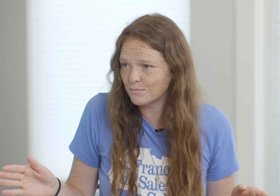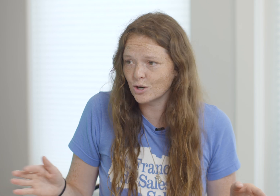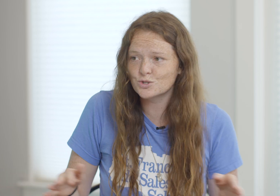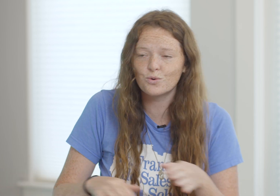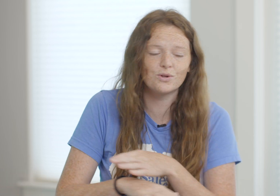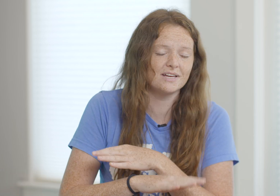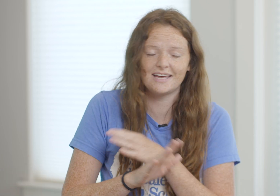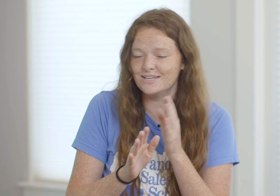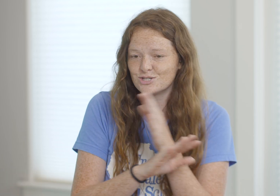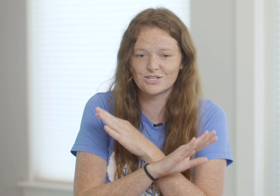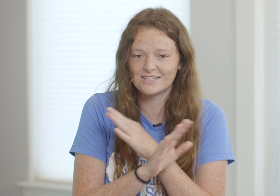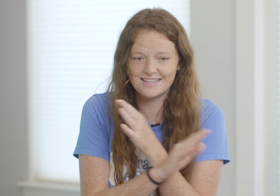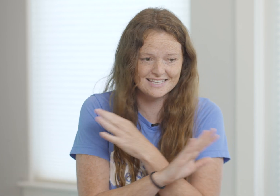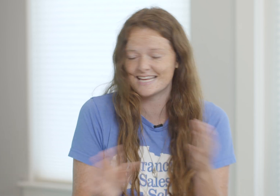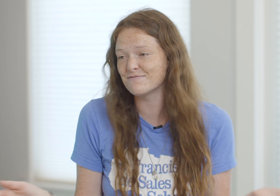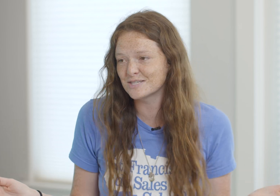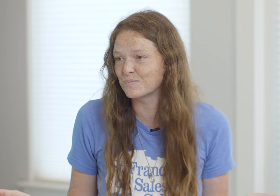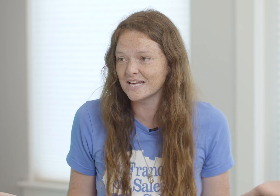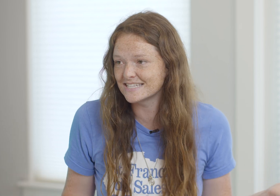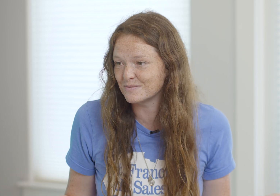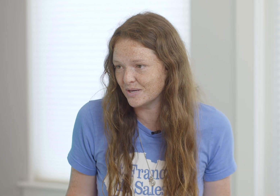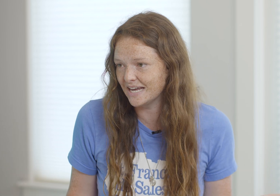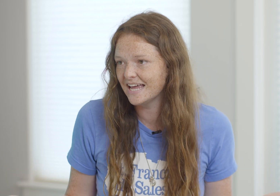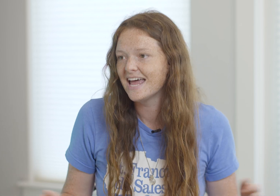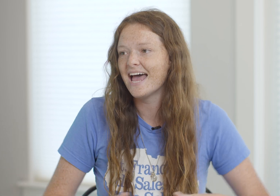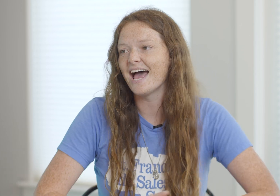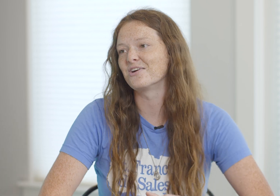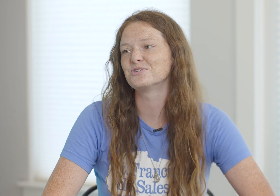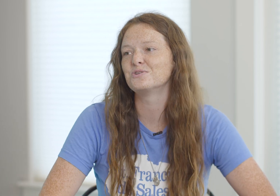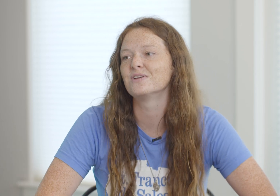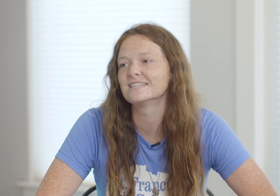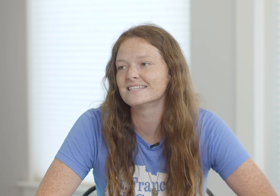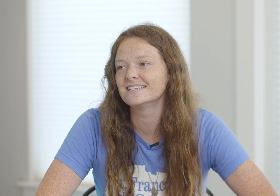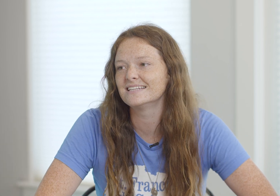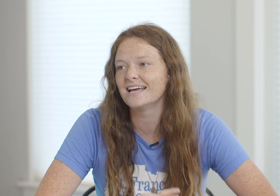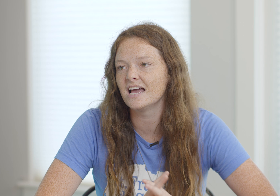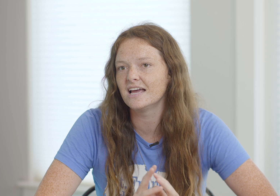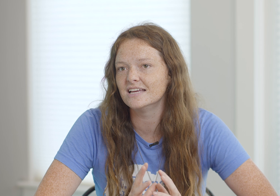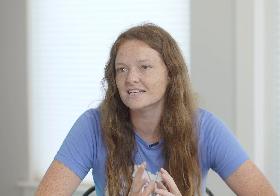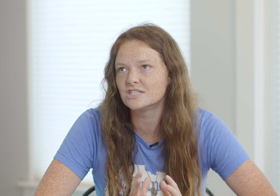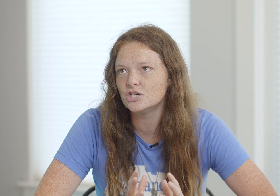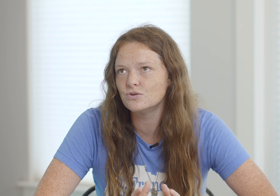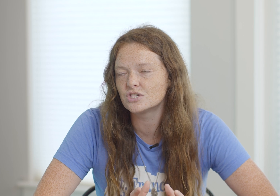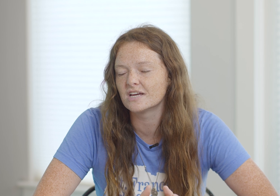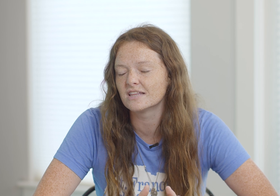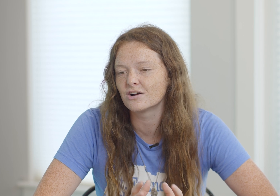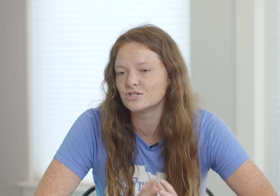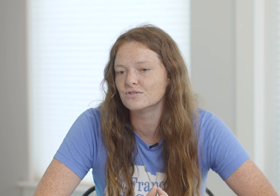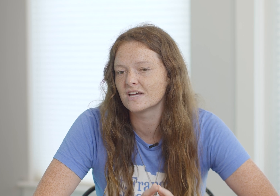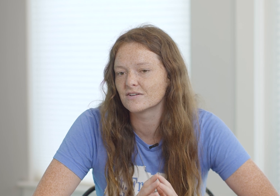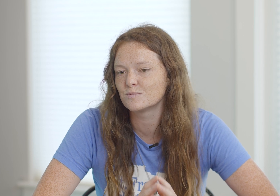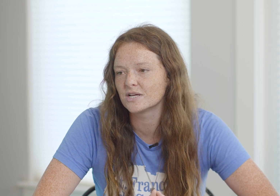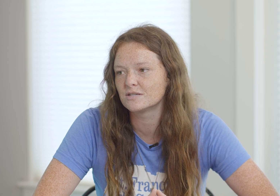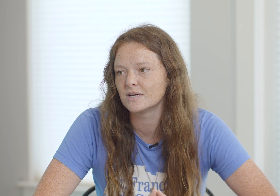Our school is the safest place to be. And our students, it's a huge thing that our students have expressed to me